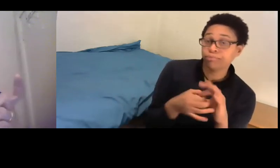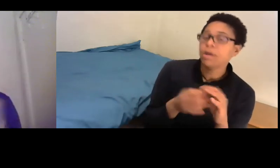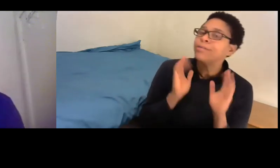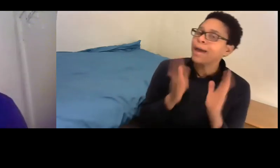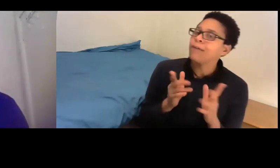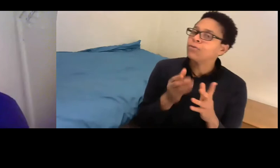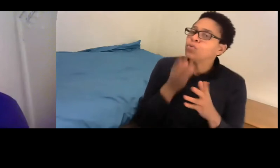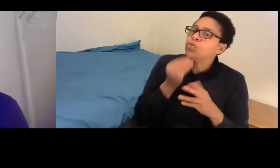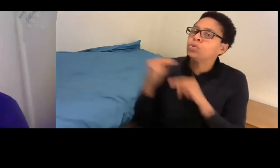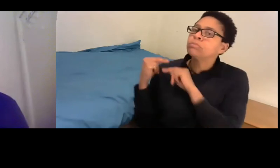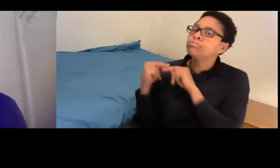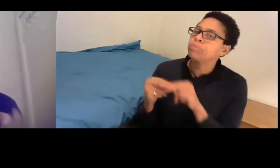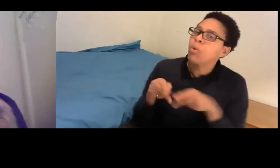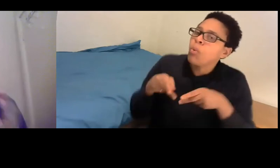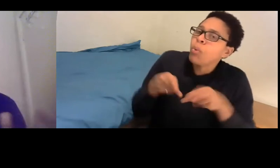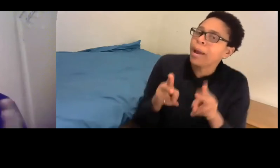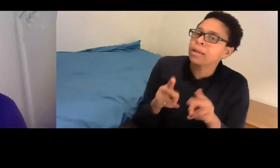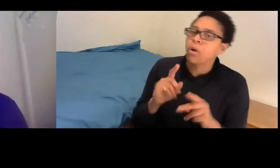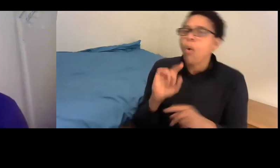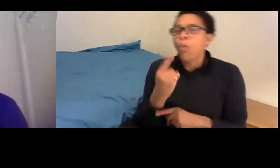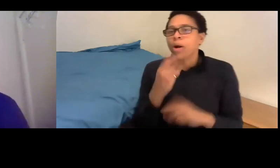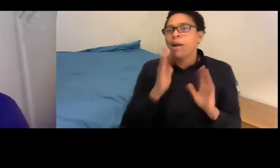other one, the feminized figure, and, you know, so on.